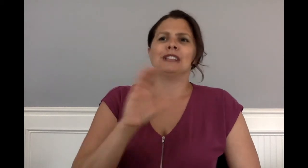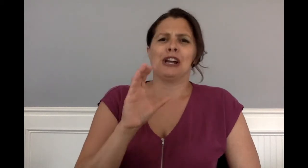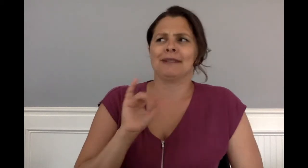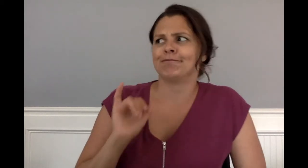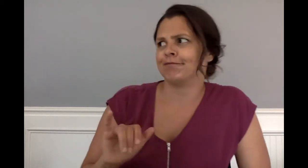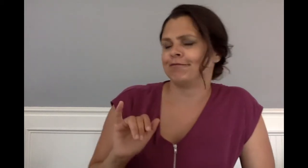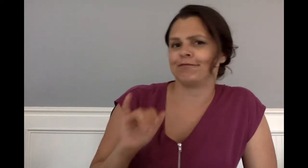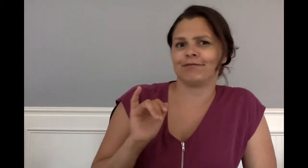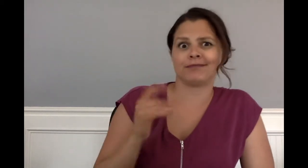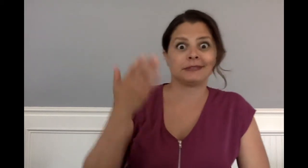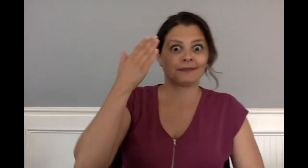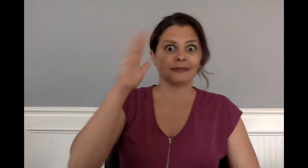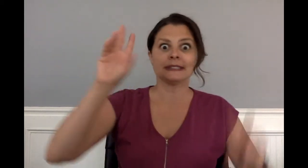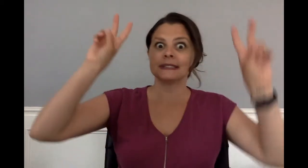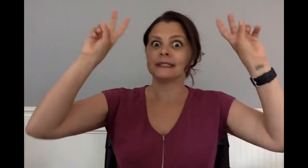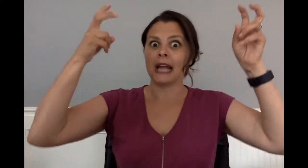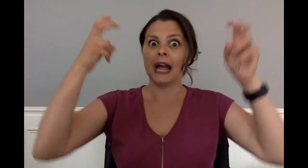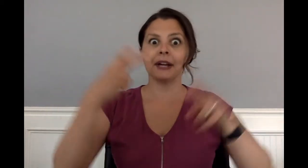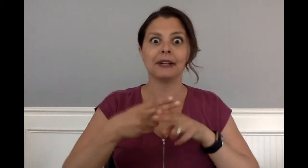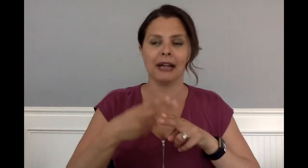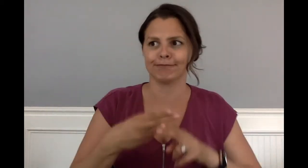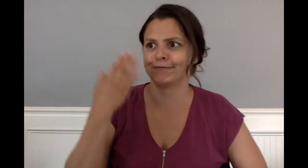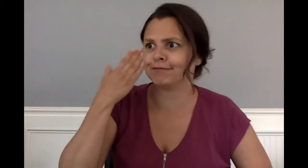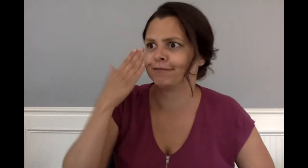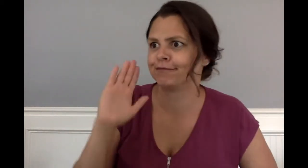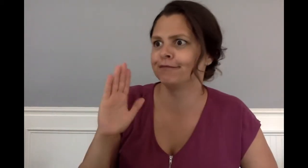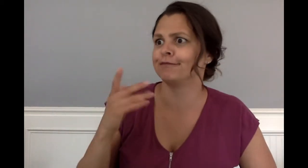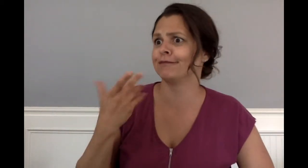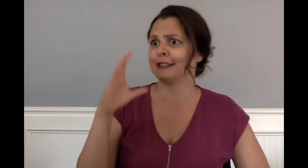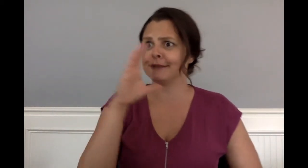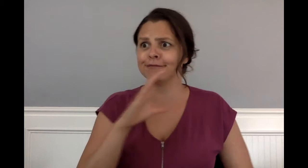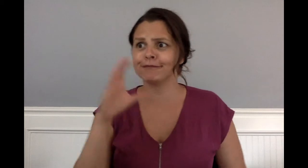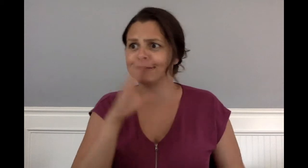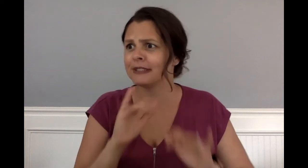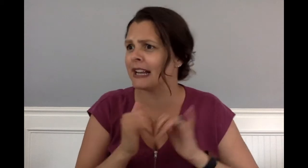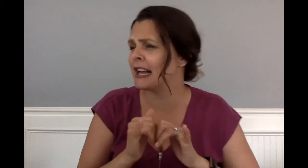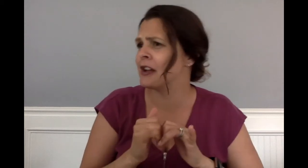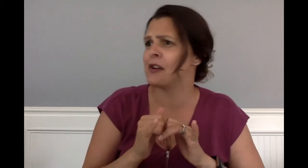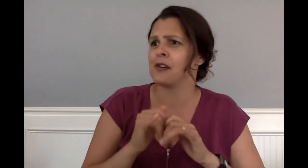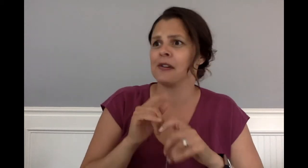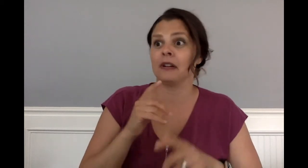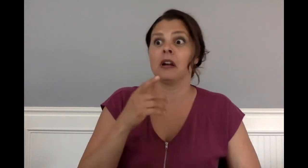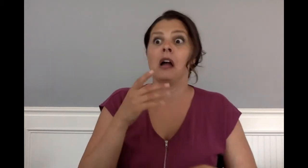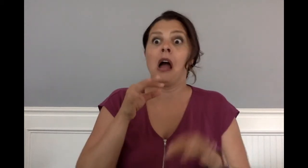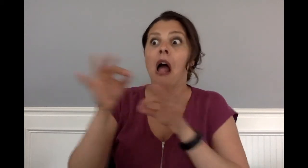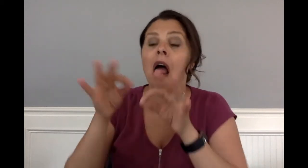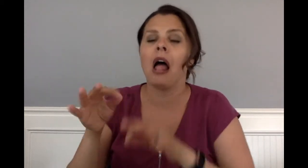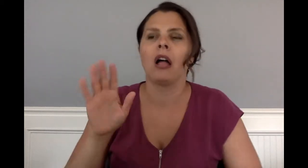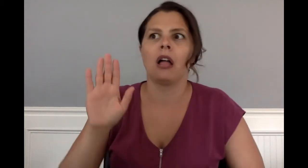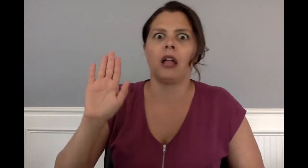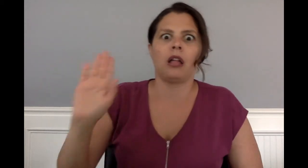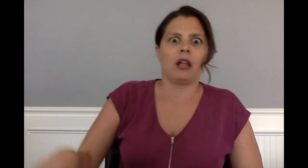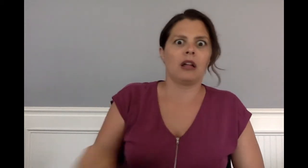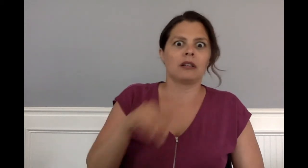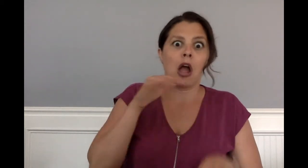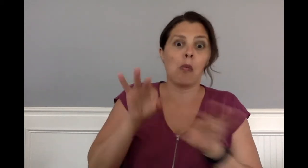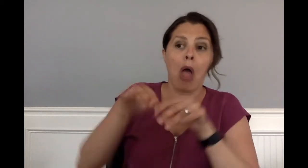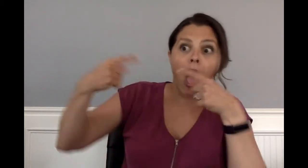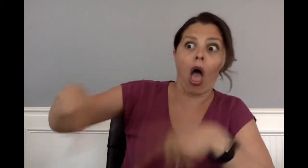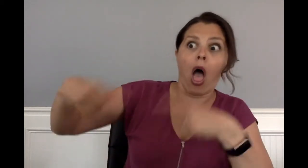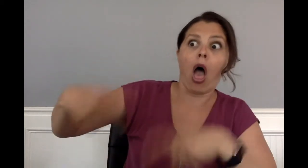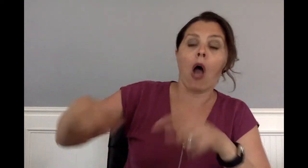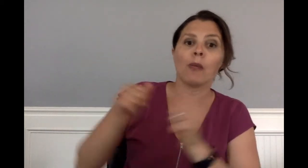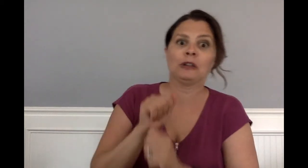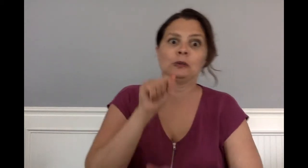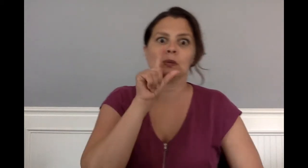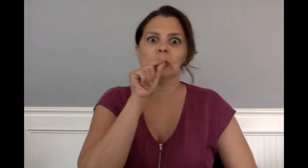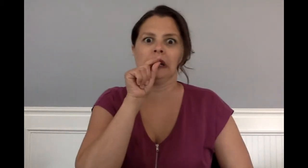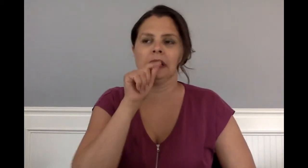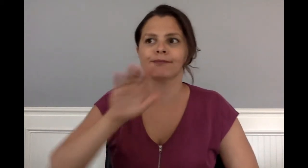Charlie did not know the title of the book he was looking for, but it seemed unwise to say this out loud.